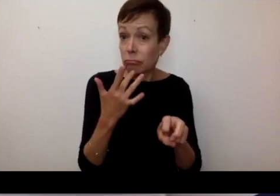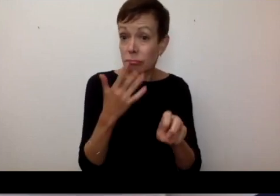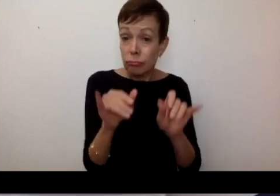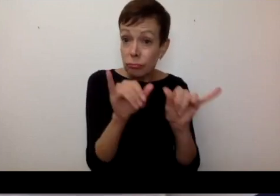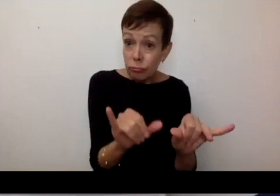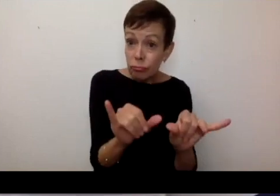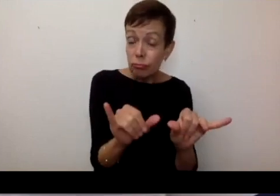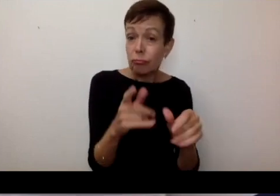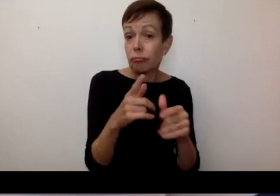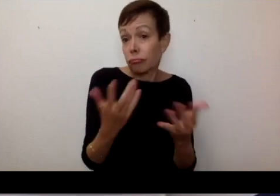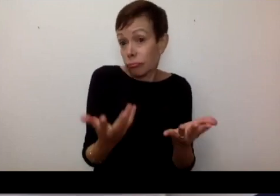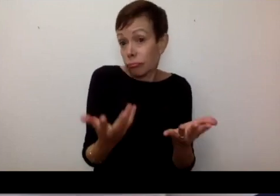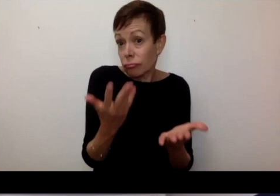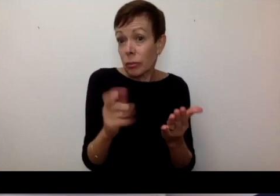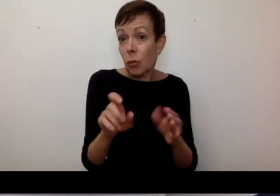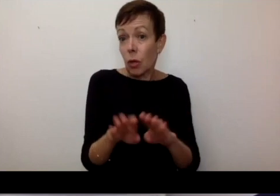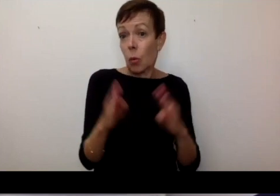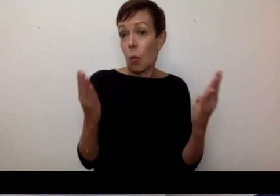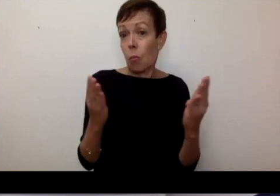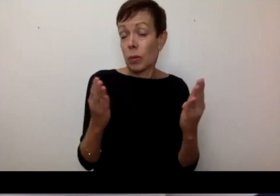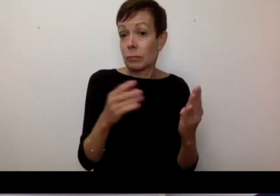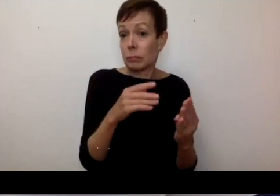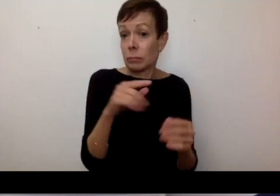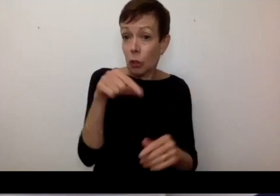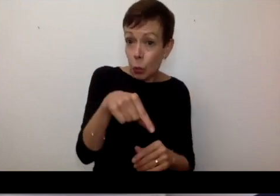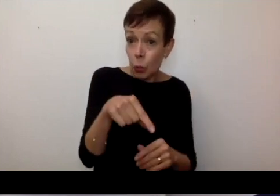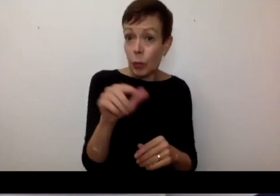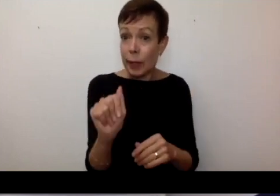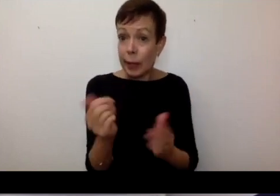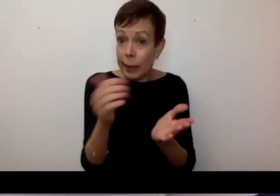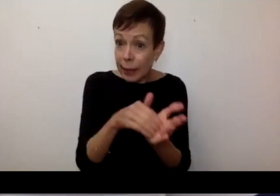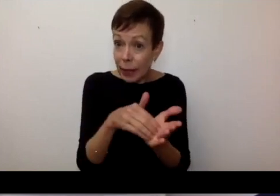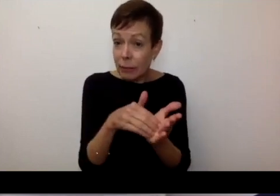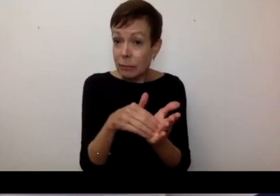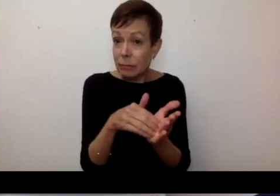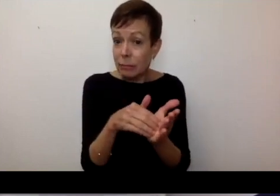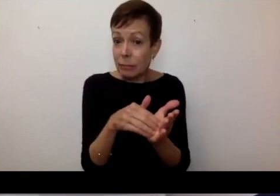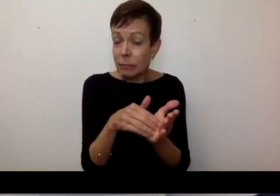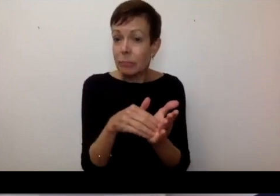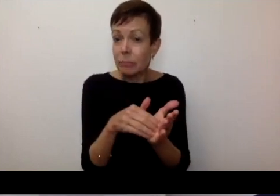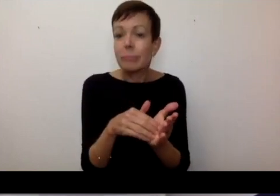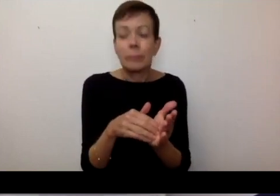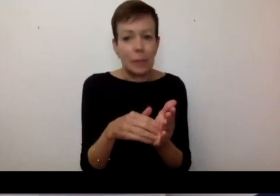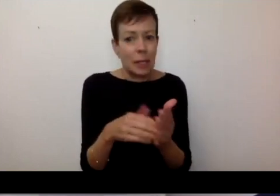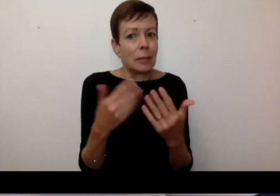maybe we can open up the q a one more time and uh we seem to have some very engaged individuals